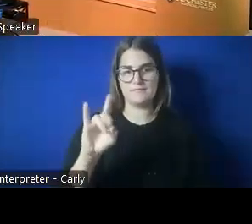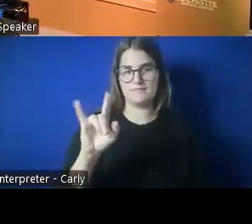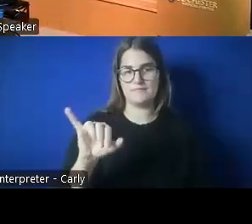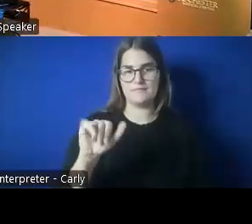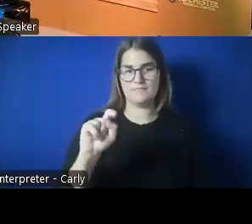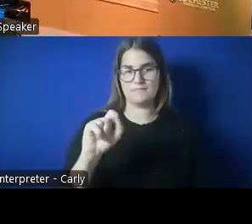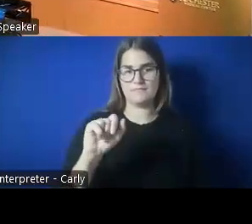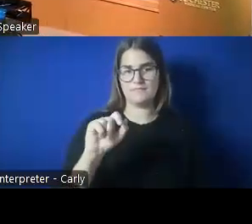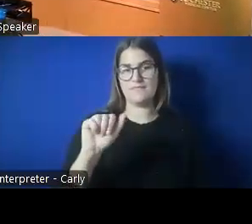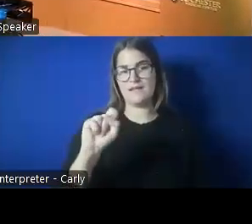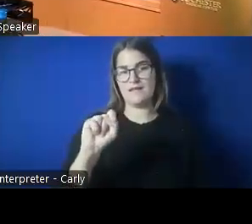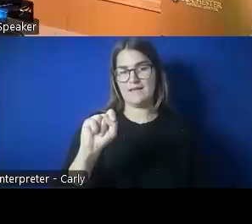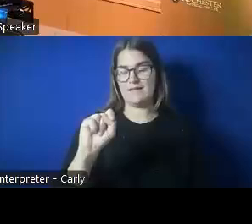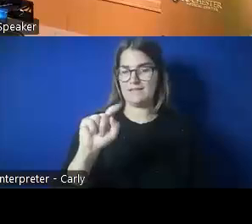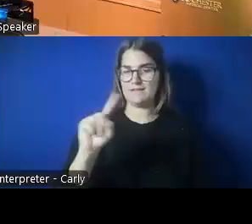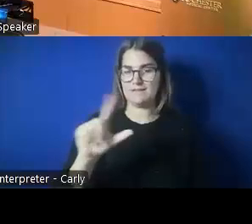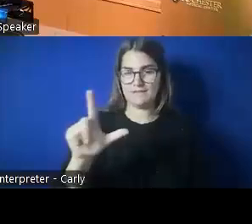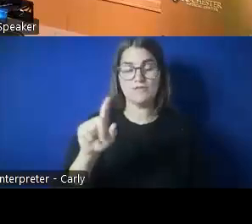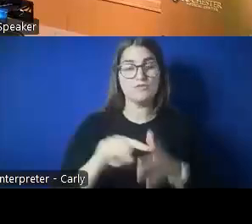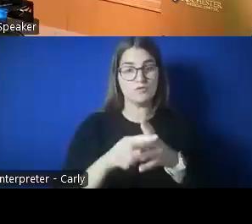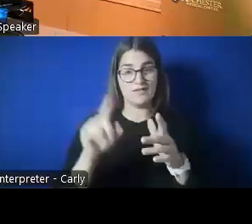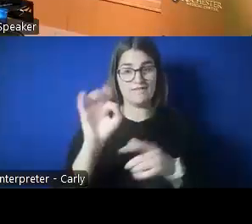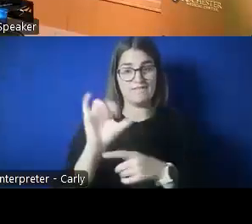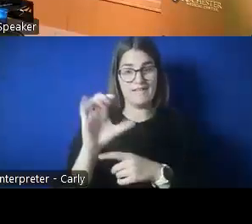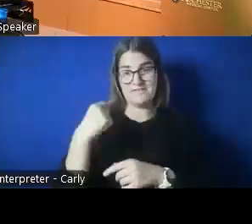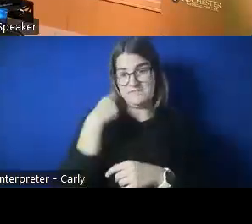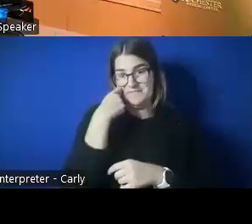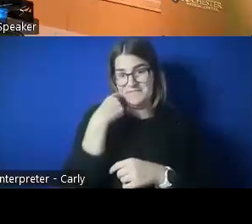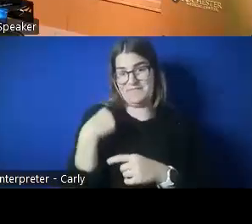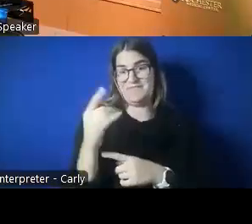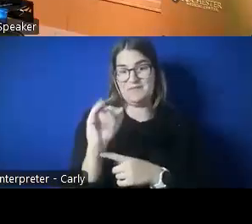clinical psychologist who started as faculty in our department just this past July um she works